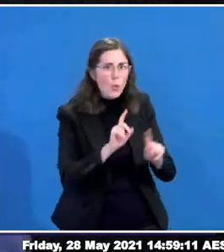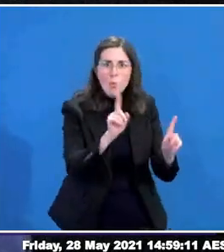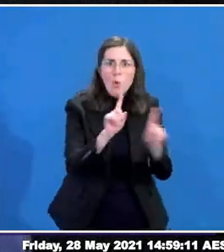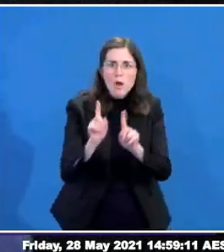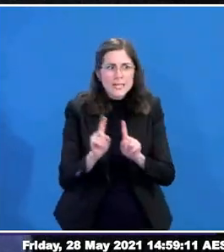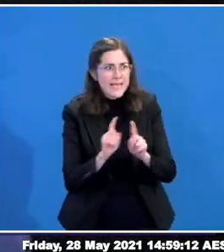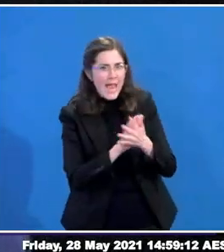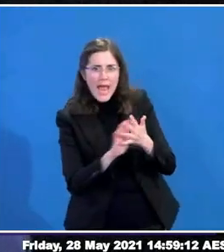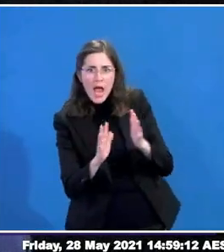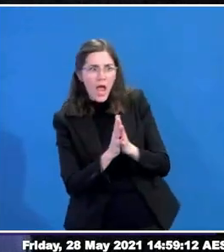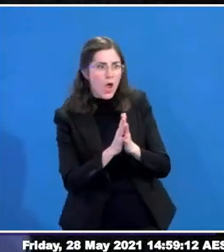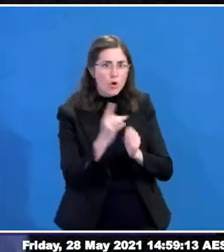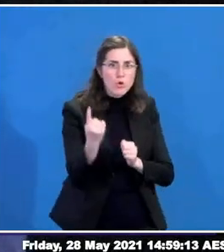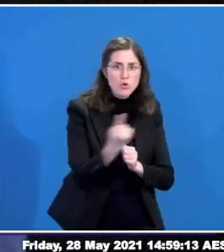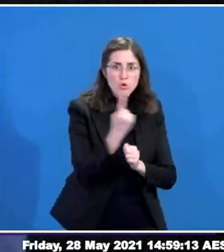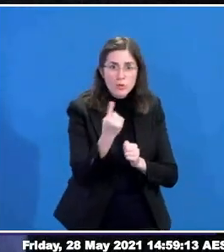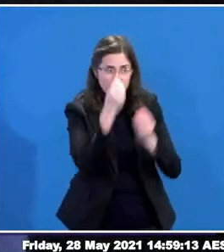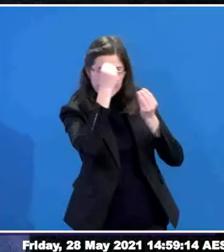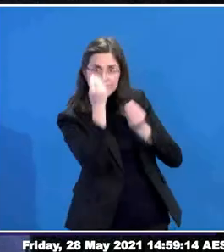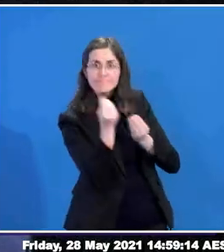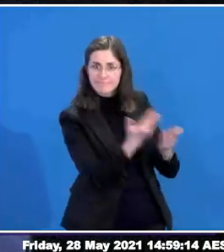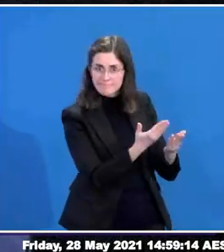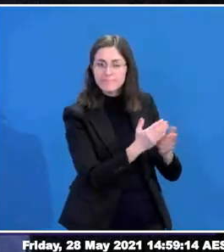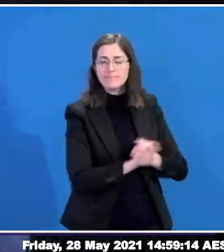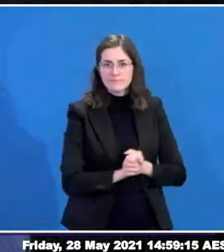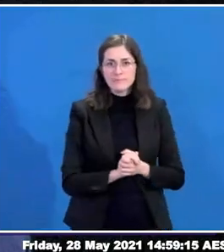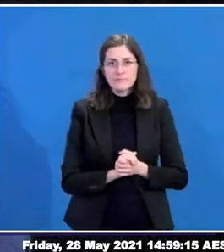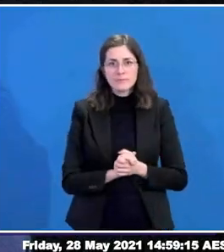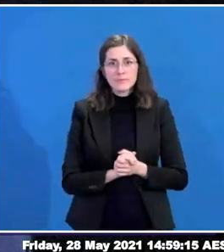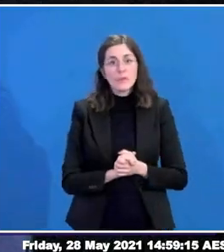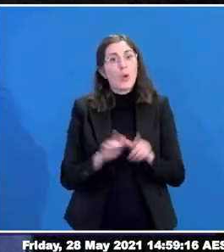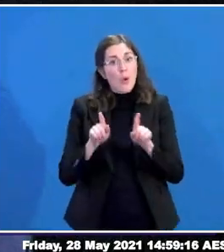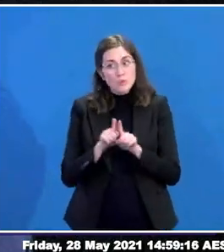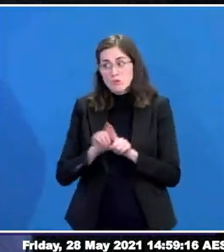that are of interest to us and where the employer, the provider in this